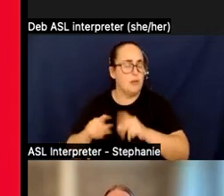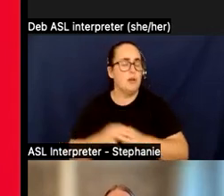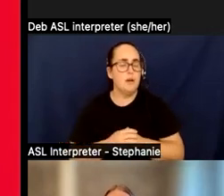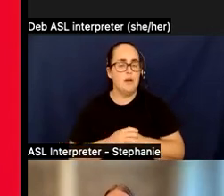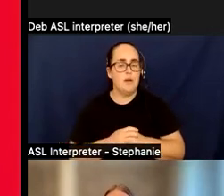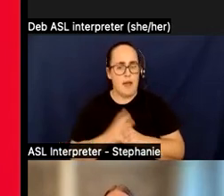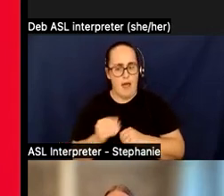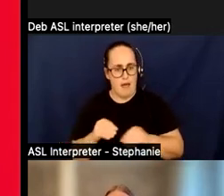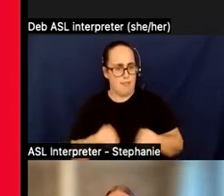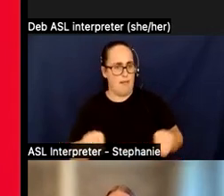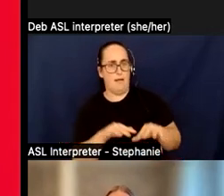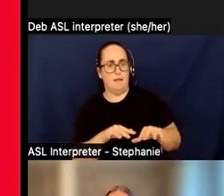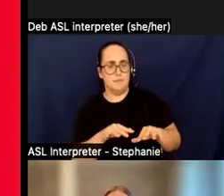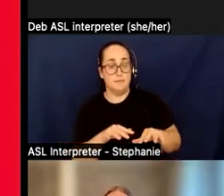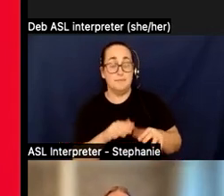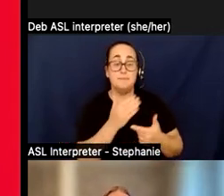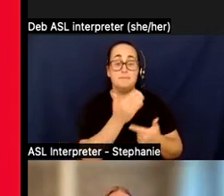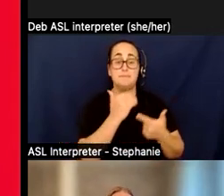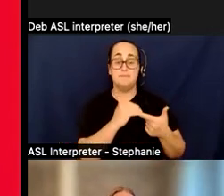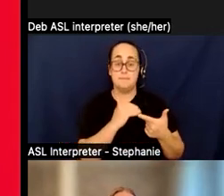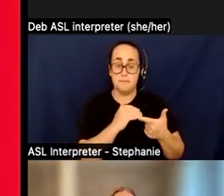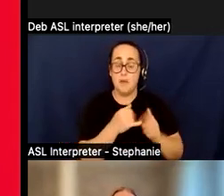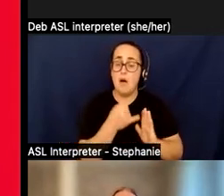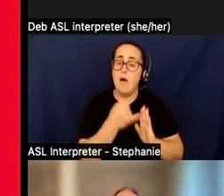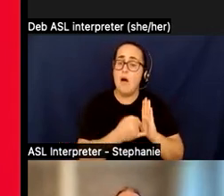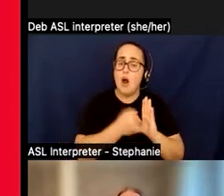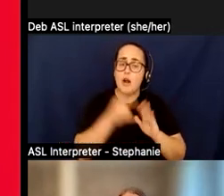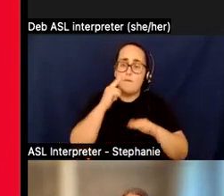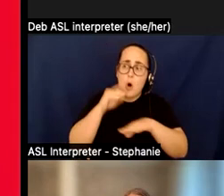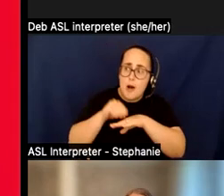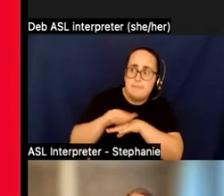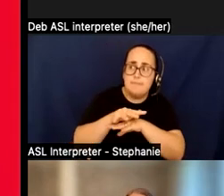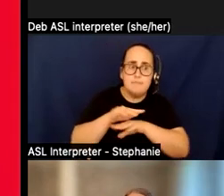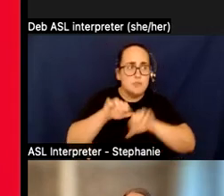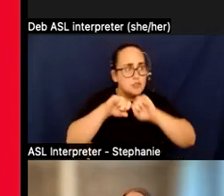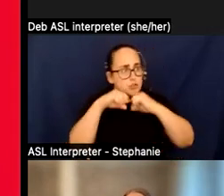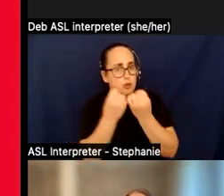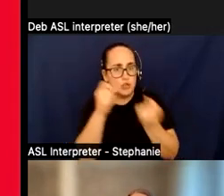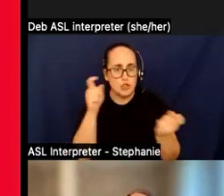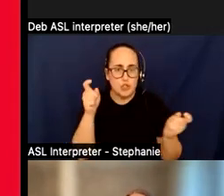Art for Social Change. So here you can consider how art can be a force for social change,